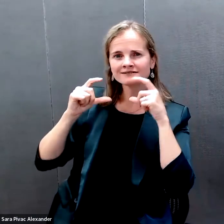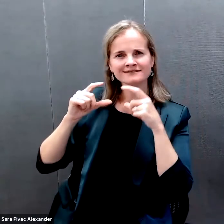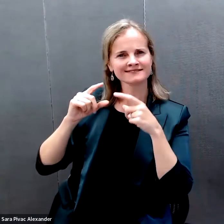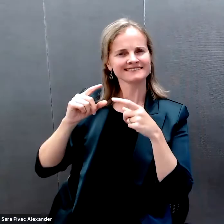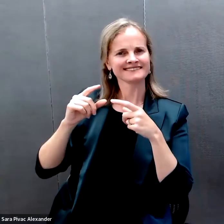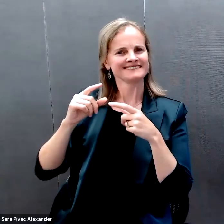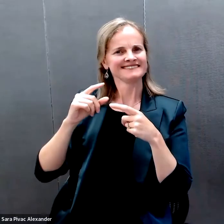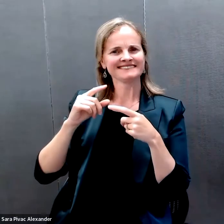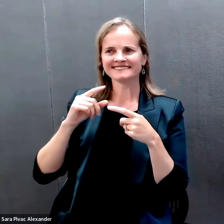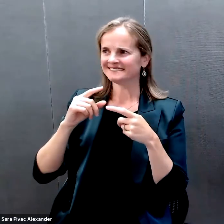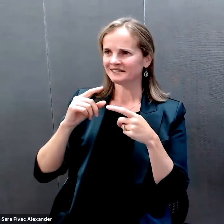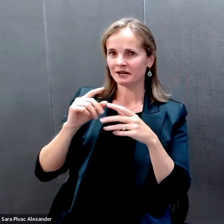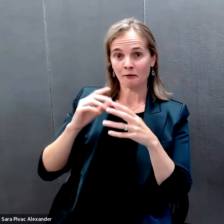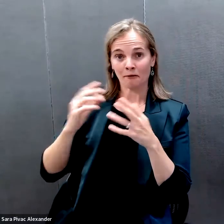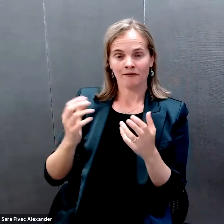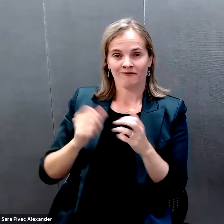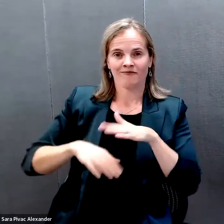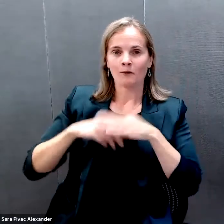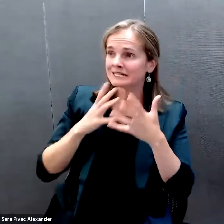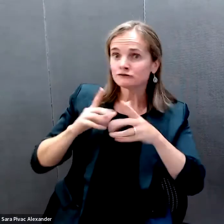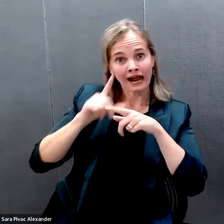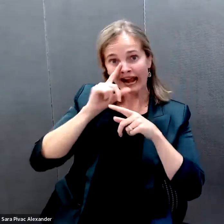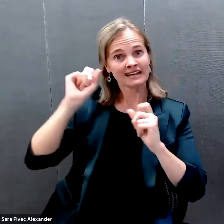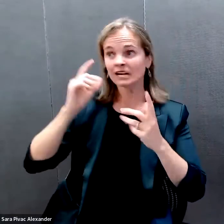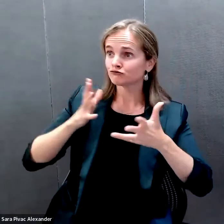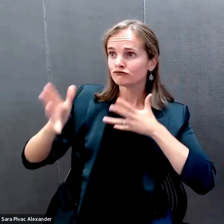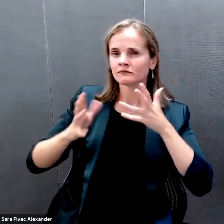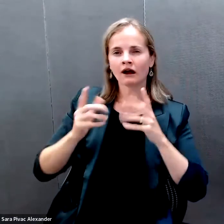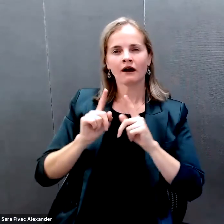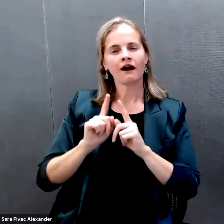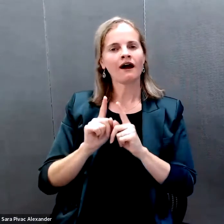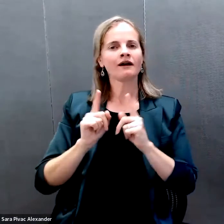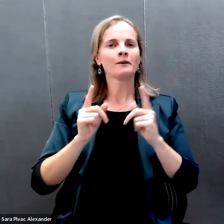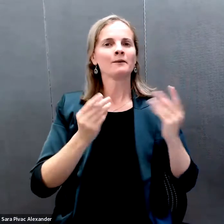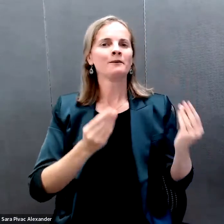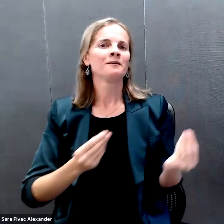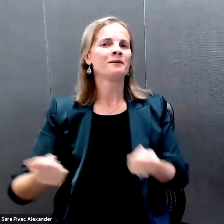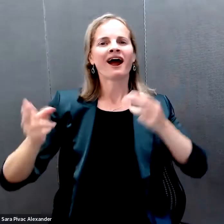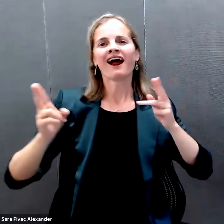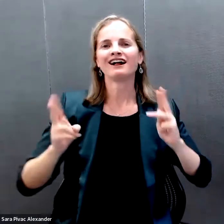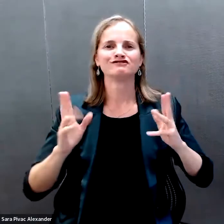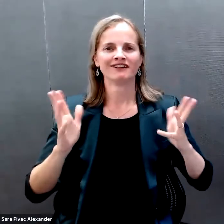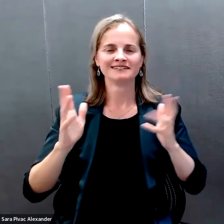and then there's in the deaf community when deaf people are communicating with one another in sign language of course they can see the signing